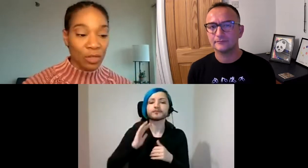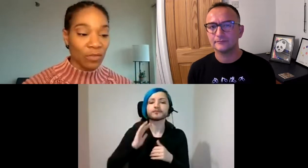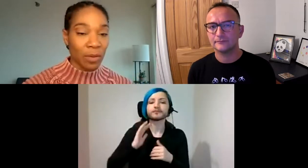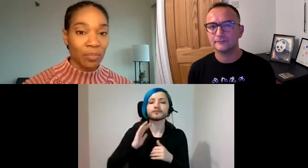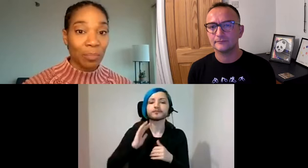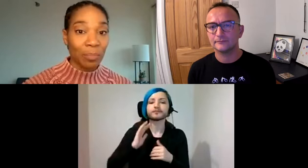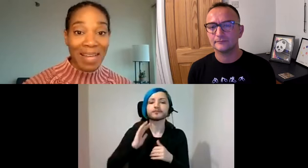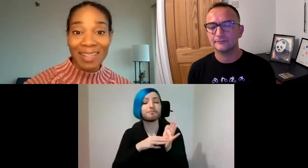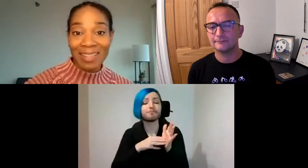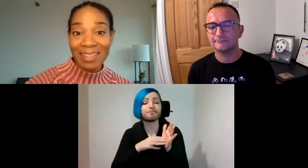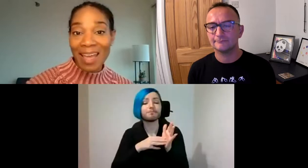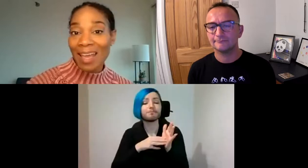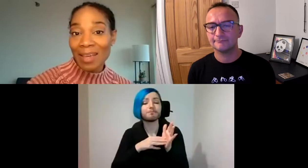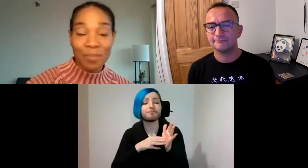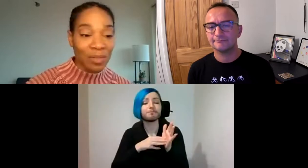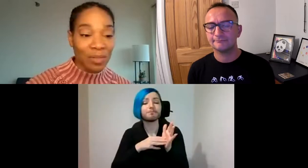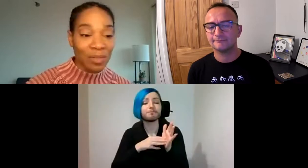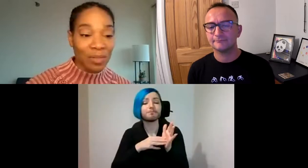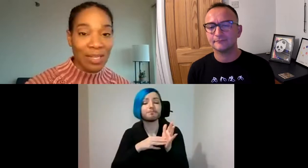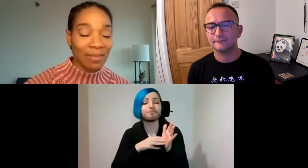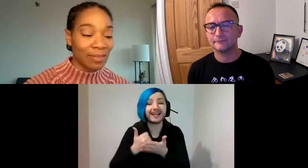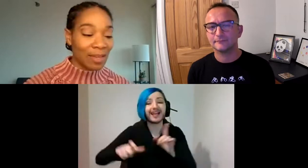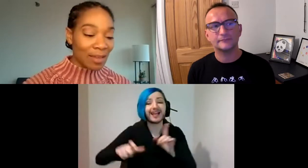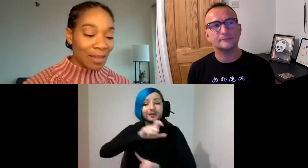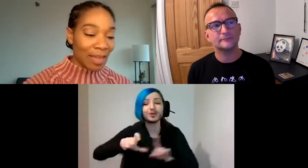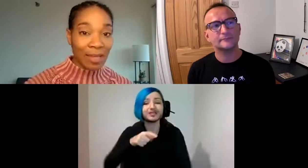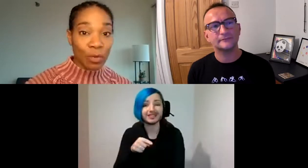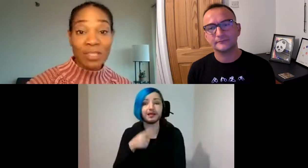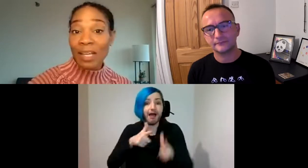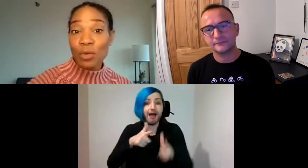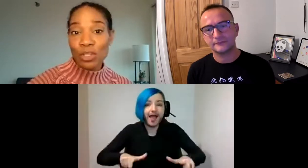of the indigenous you know Americans and having the